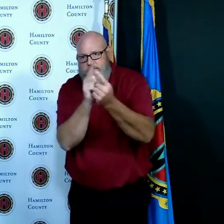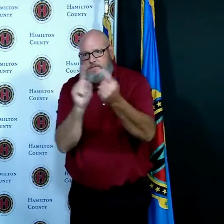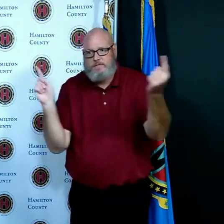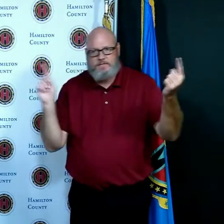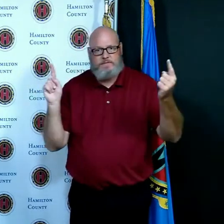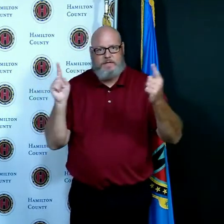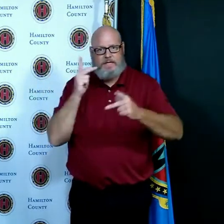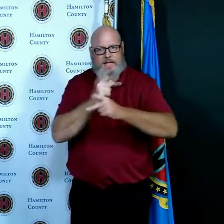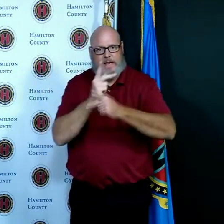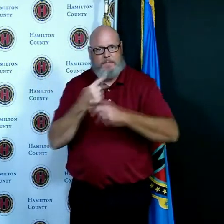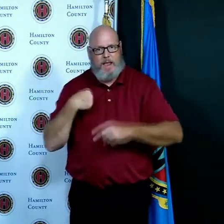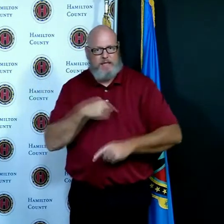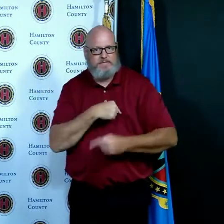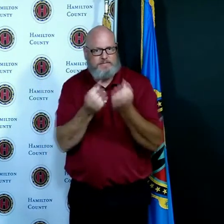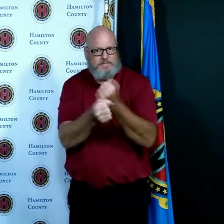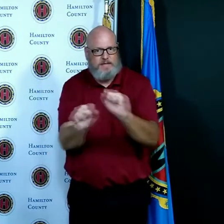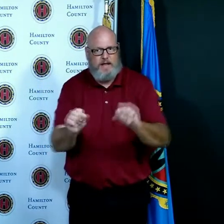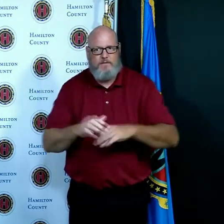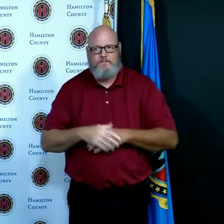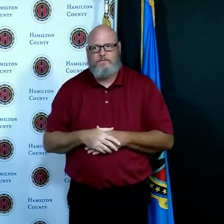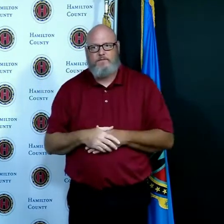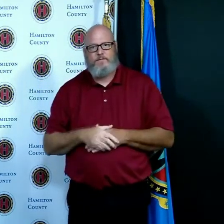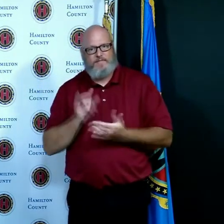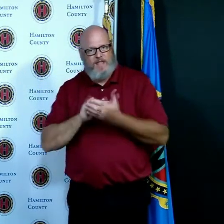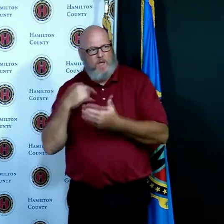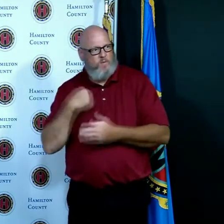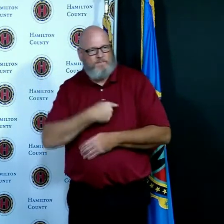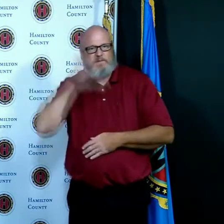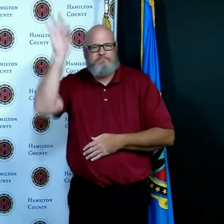been talking about throughout this pandemic as a region we